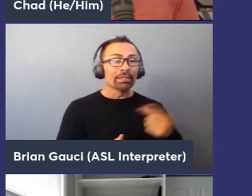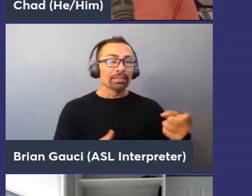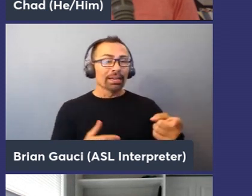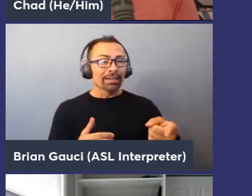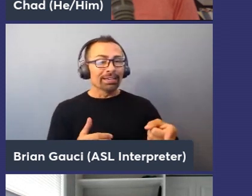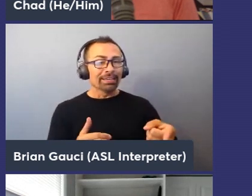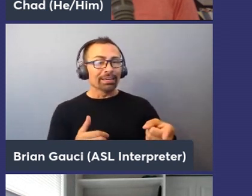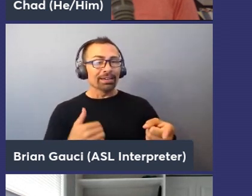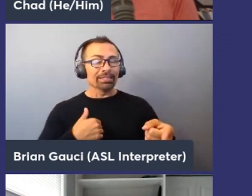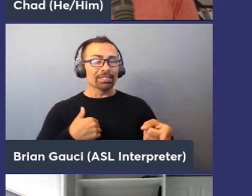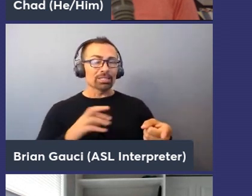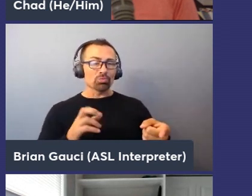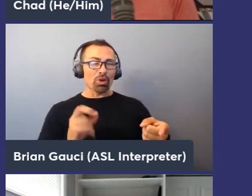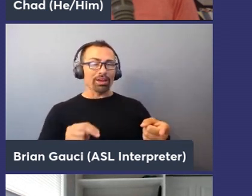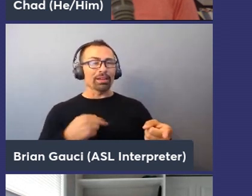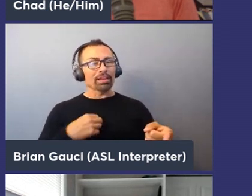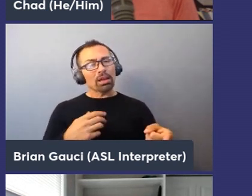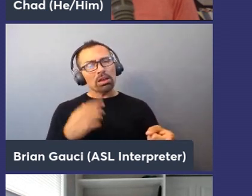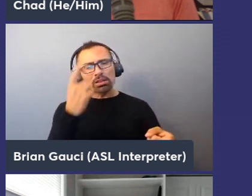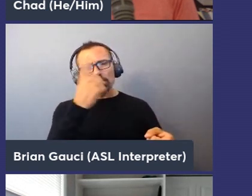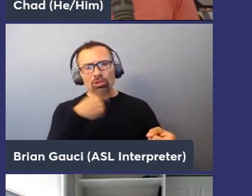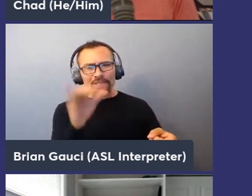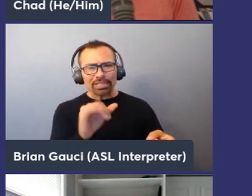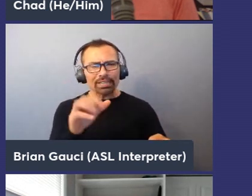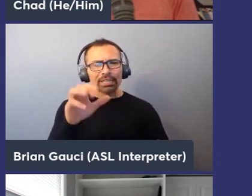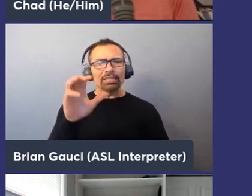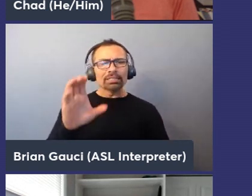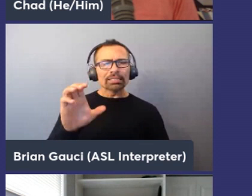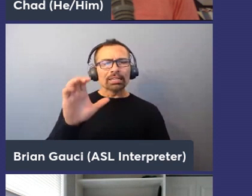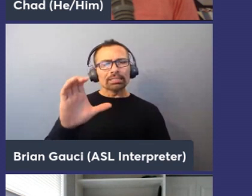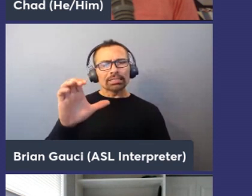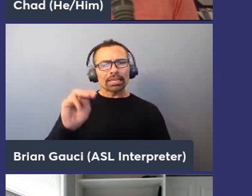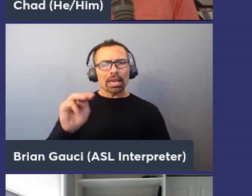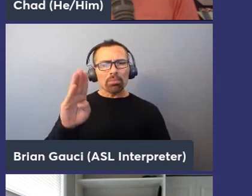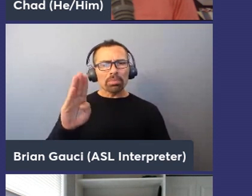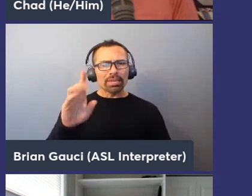and you have a relationship from a server to a network card. It's crazy like that.